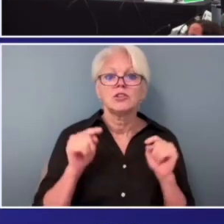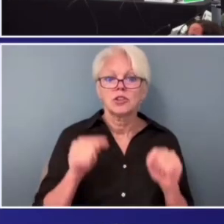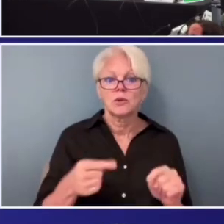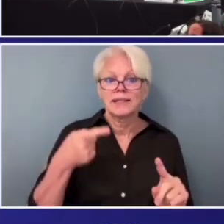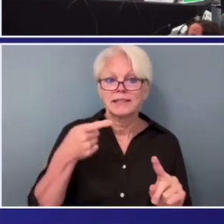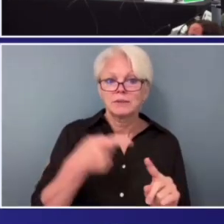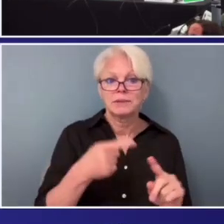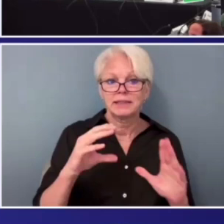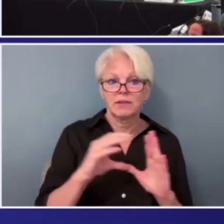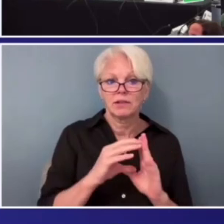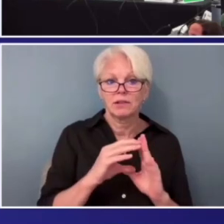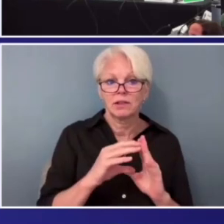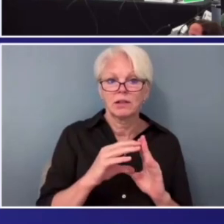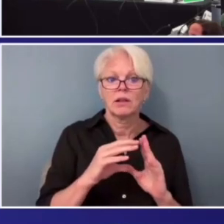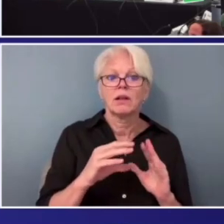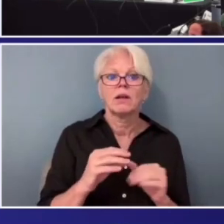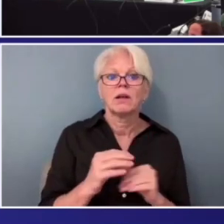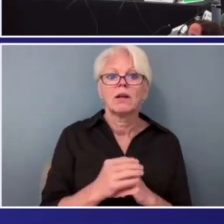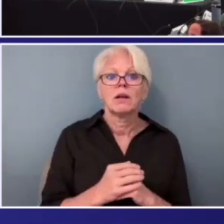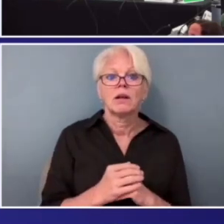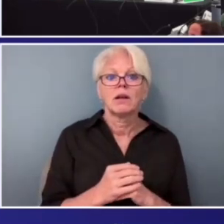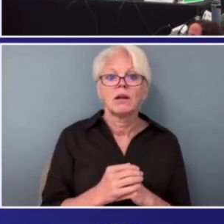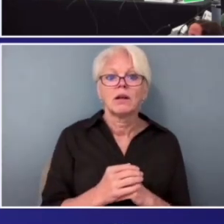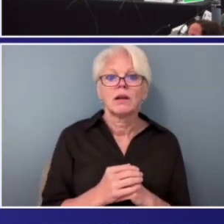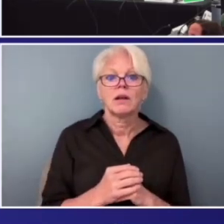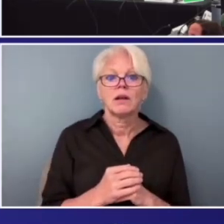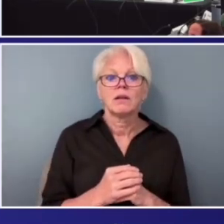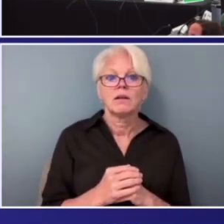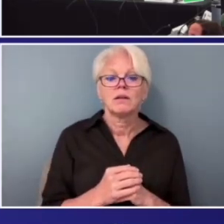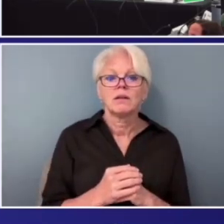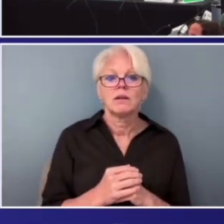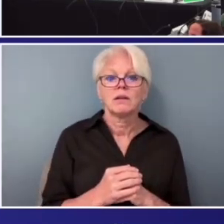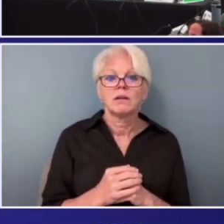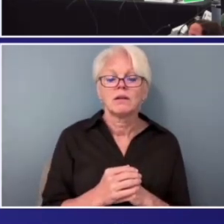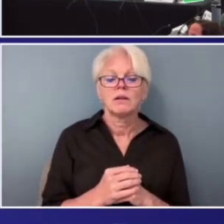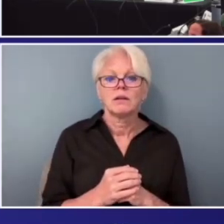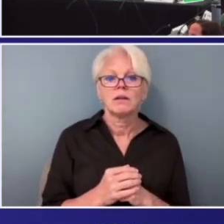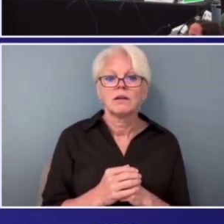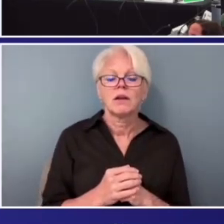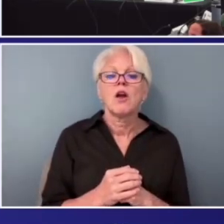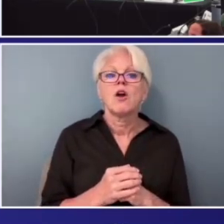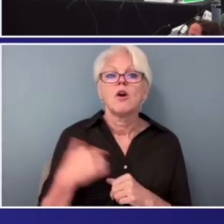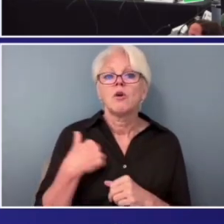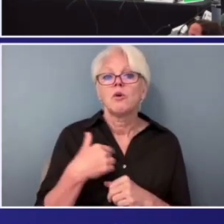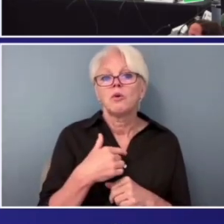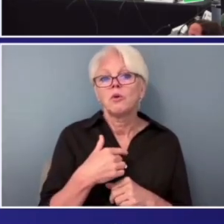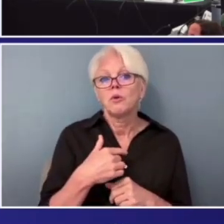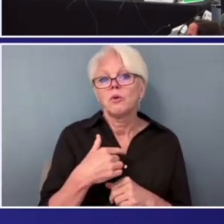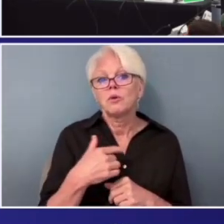we have stated -- we, we had an -- excuse me, we had a suggestion that perhaps we could